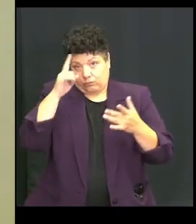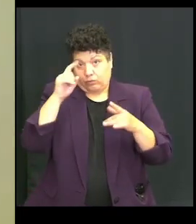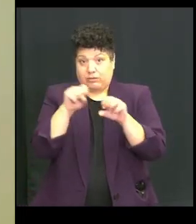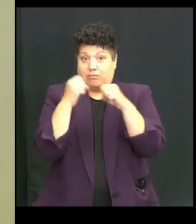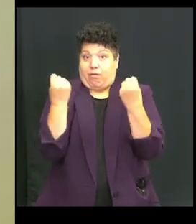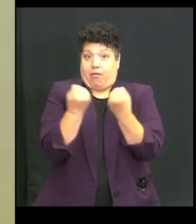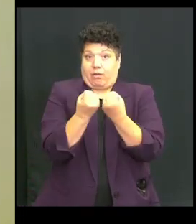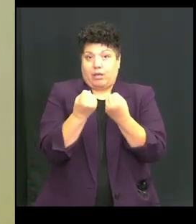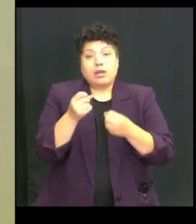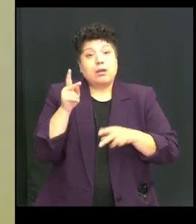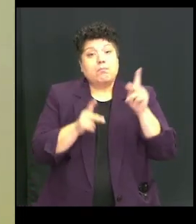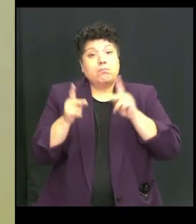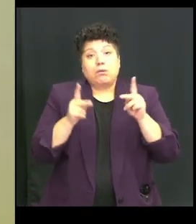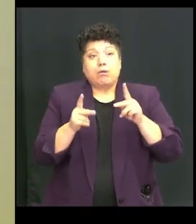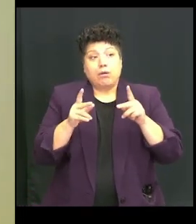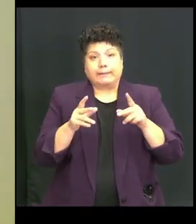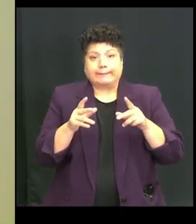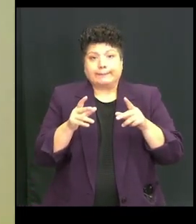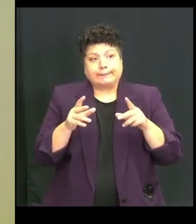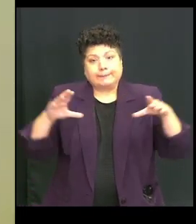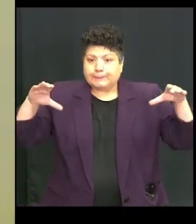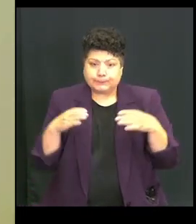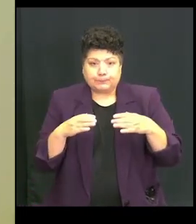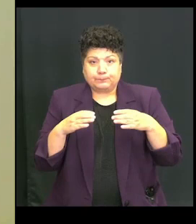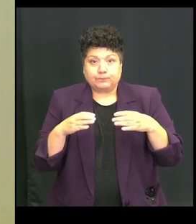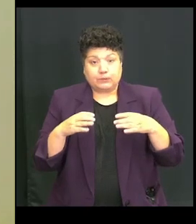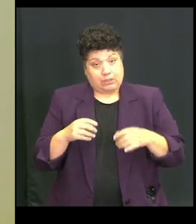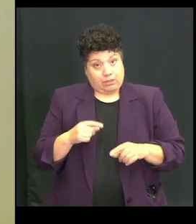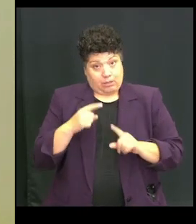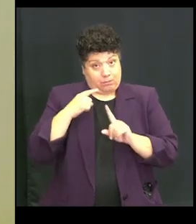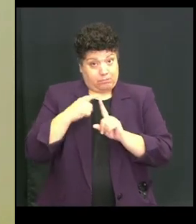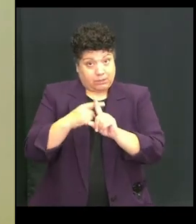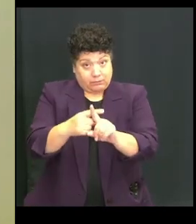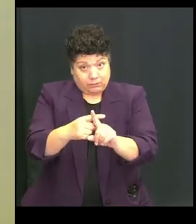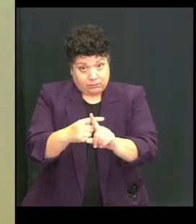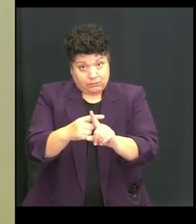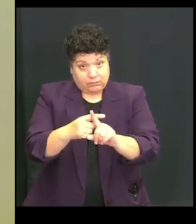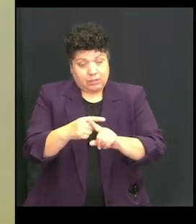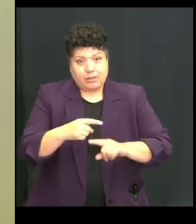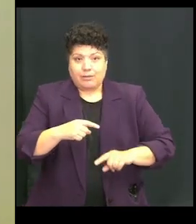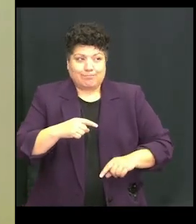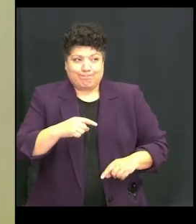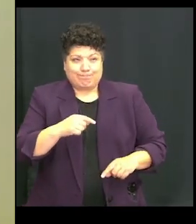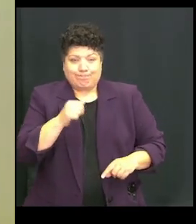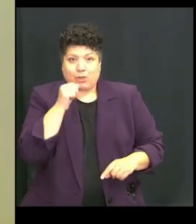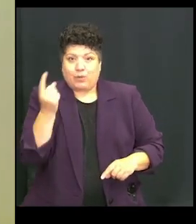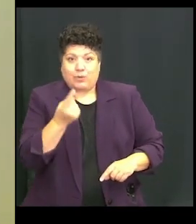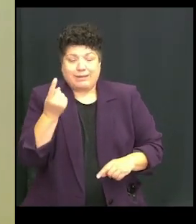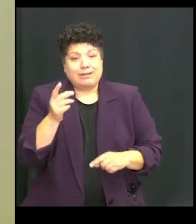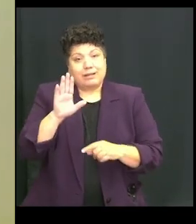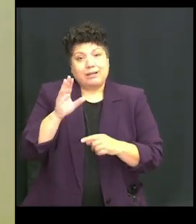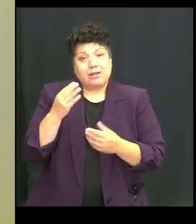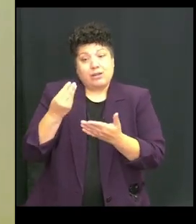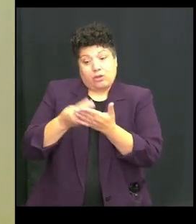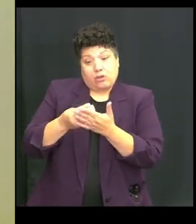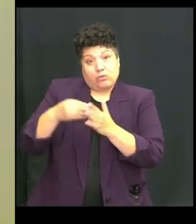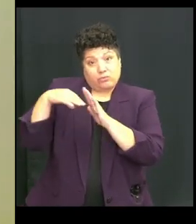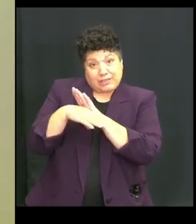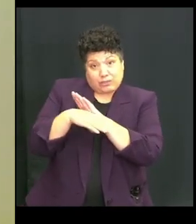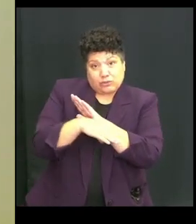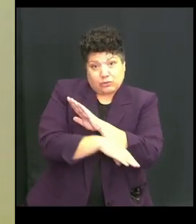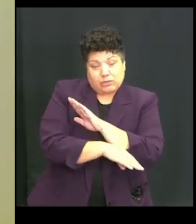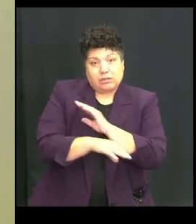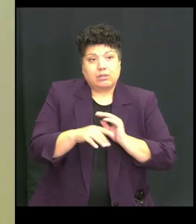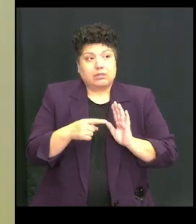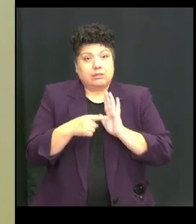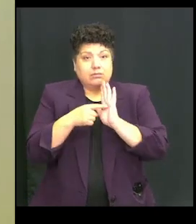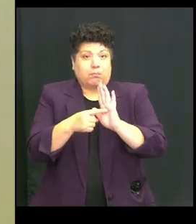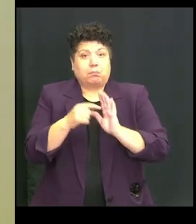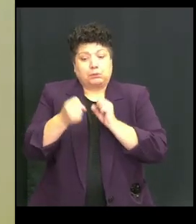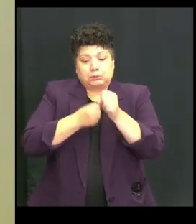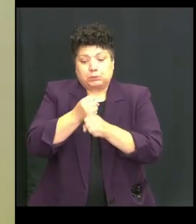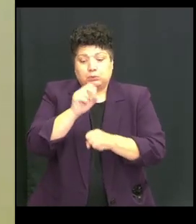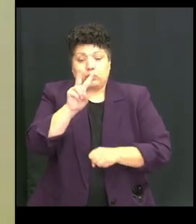Not in a good way, I suppose, but when a recession, particularly like around 2008 for instance,